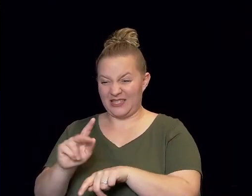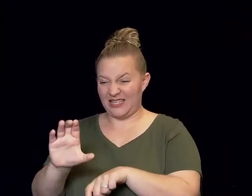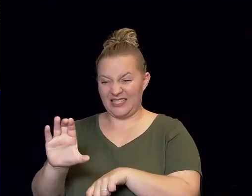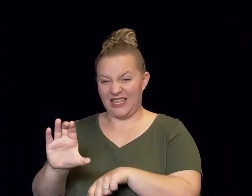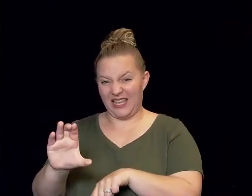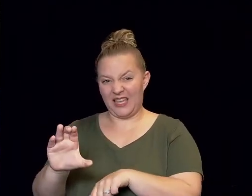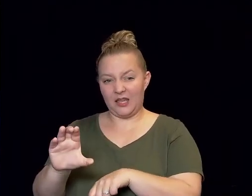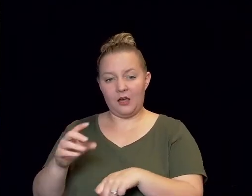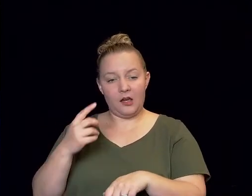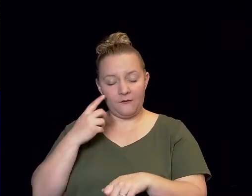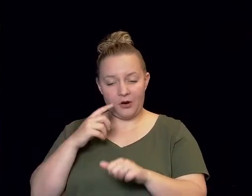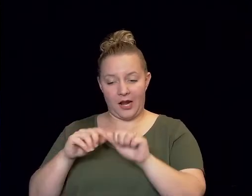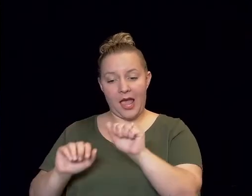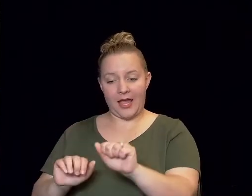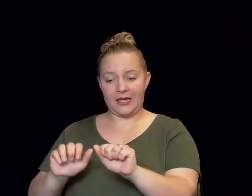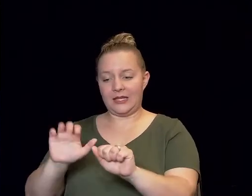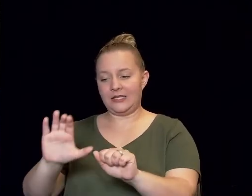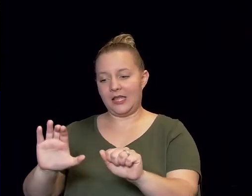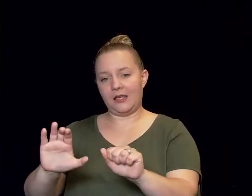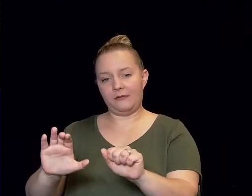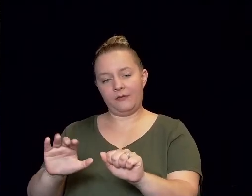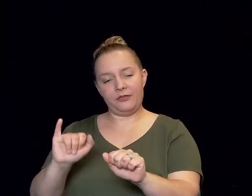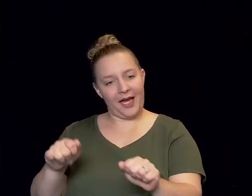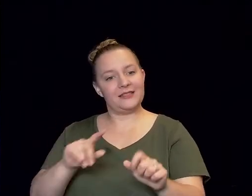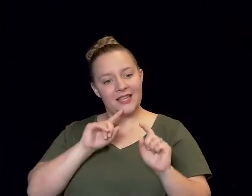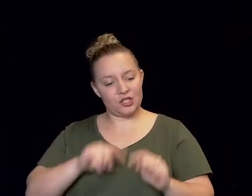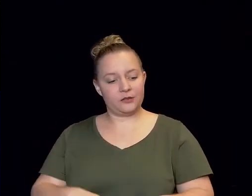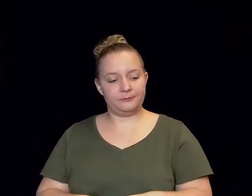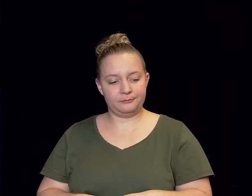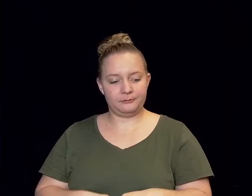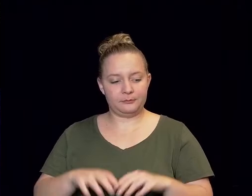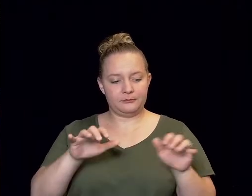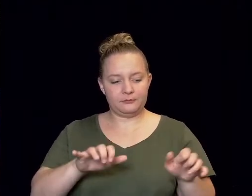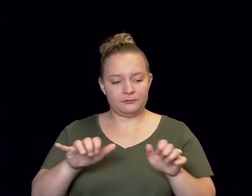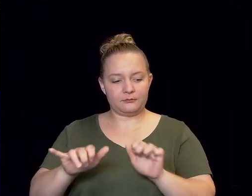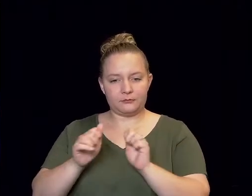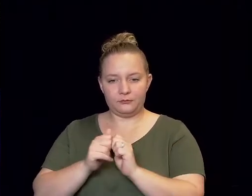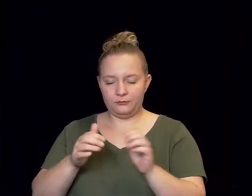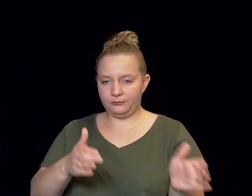for ac: final answer. Same thing with symbols over here. I'm going to take my